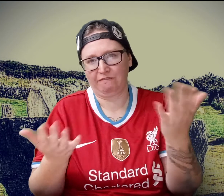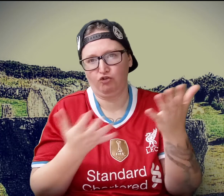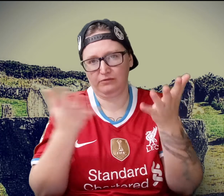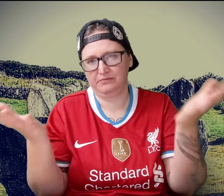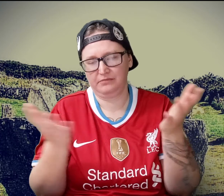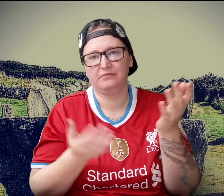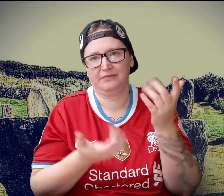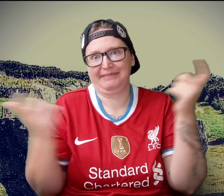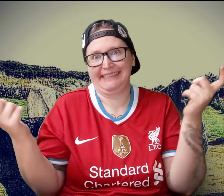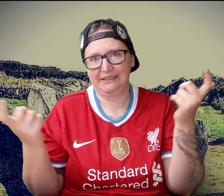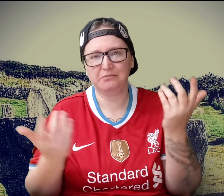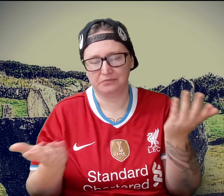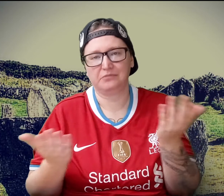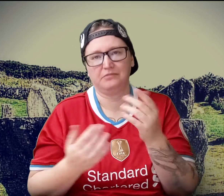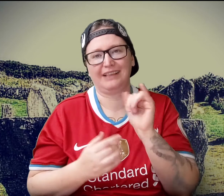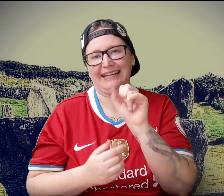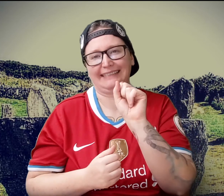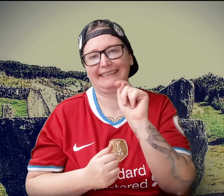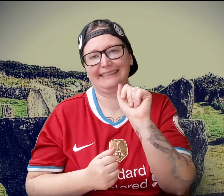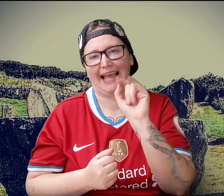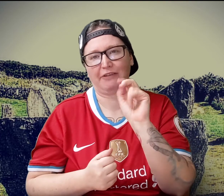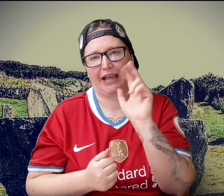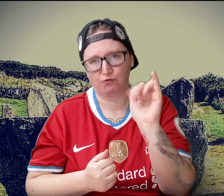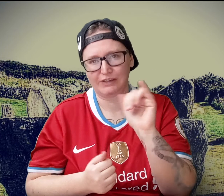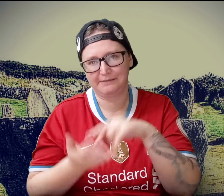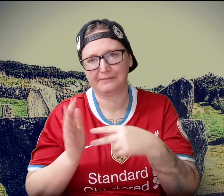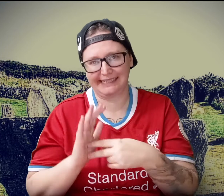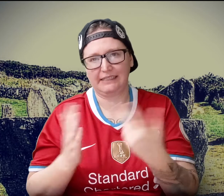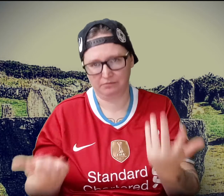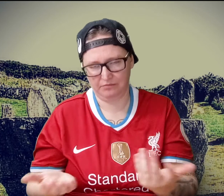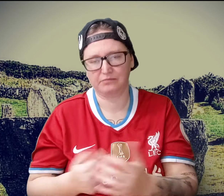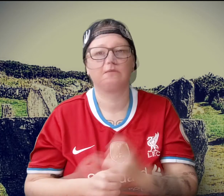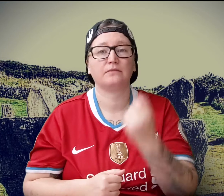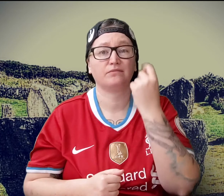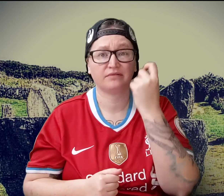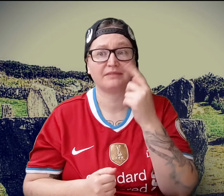a castle or whatever so something very large so that's stationary meaning can't move it